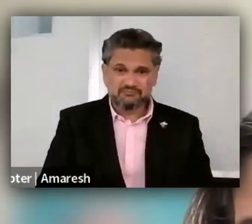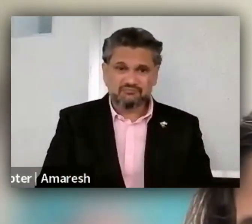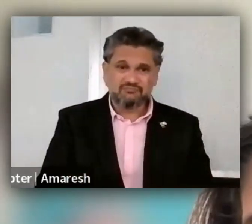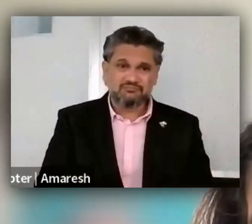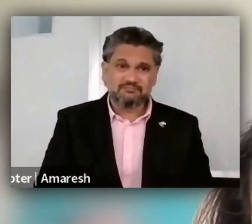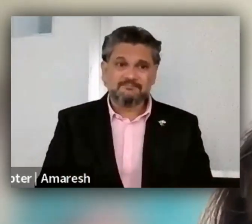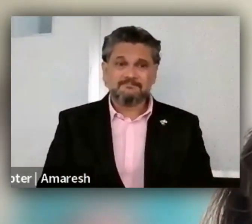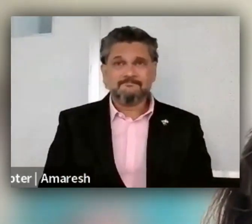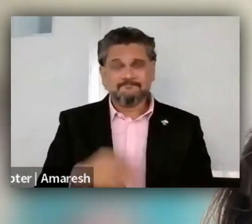Thank you.